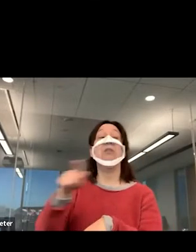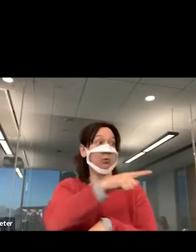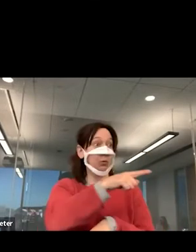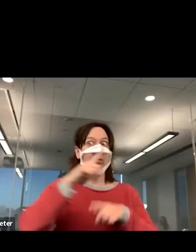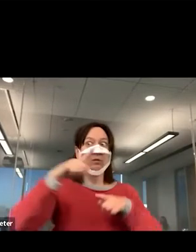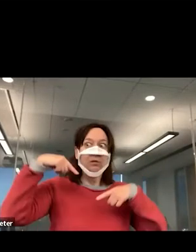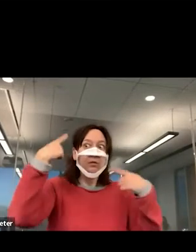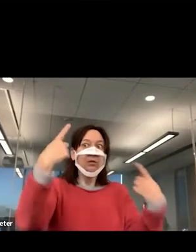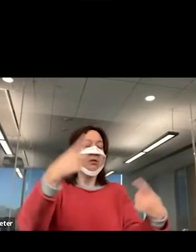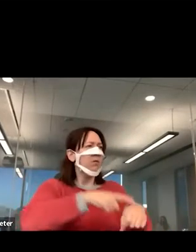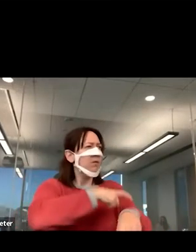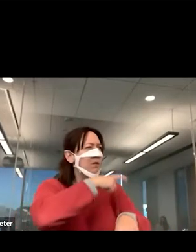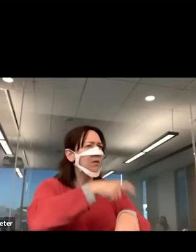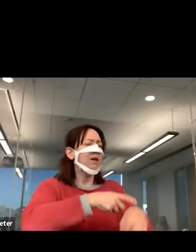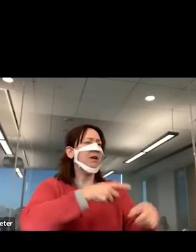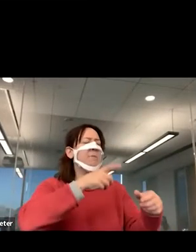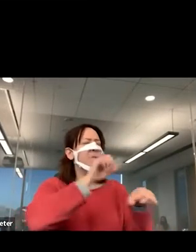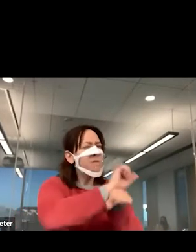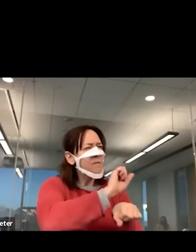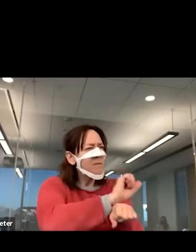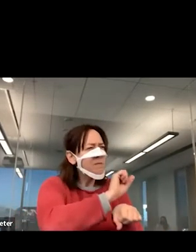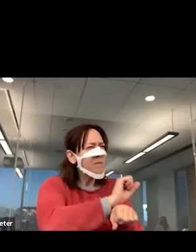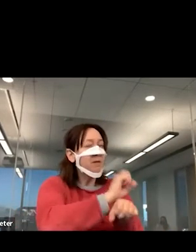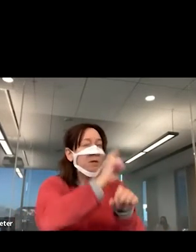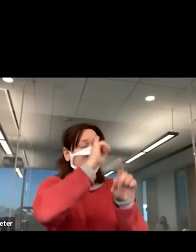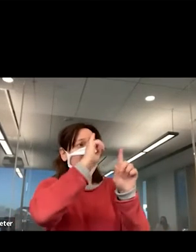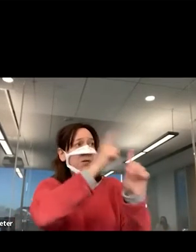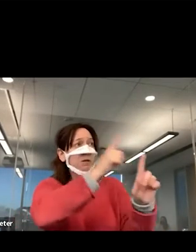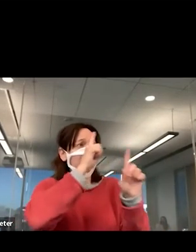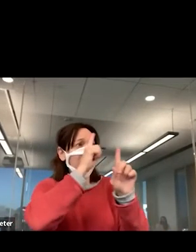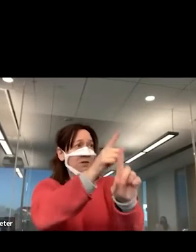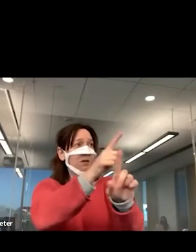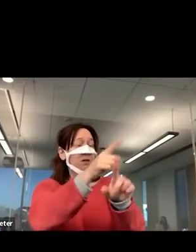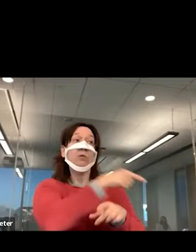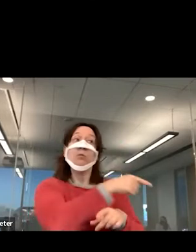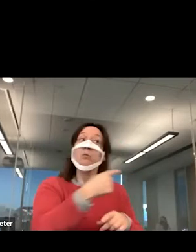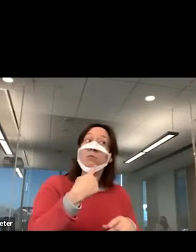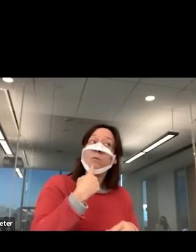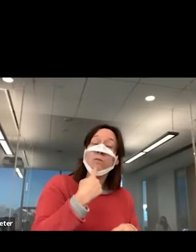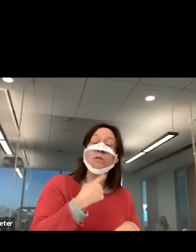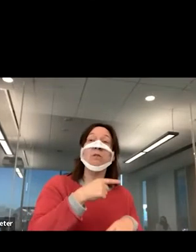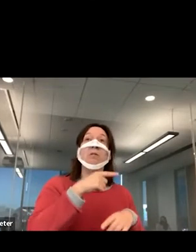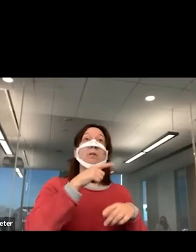you have said that the real changes need to be made at the office of personnel management